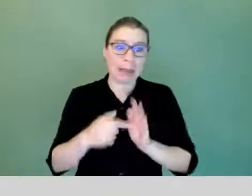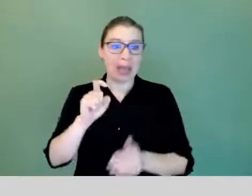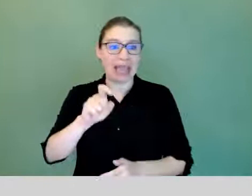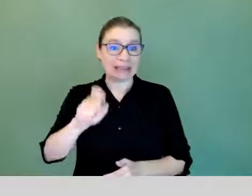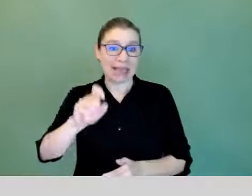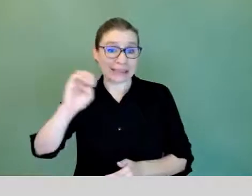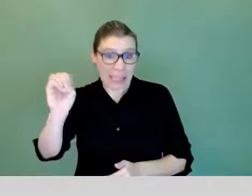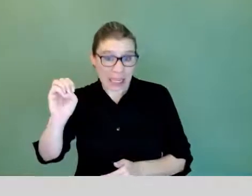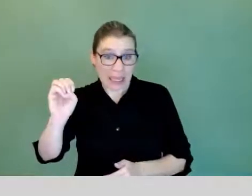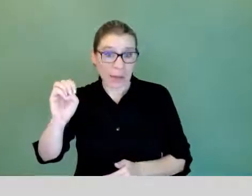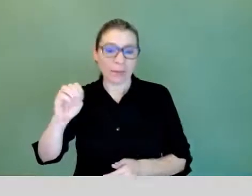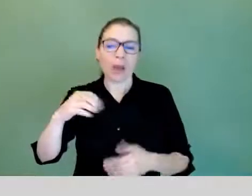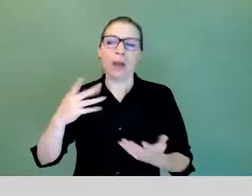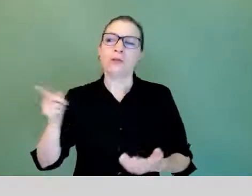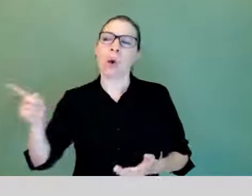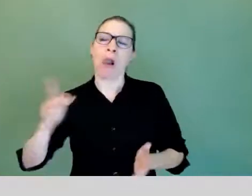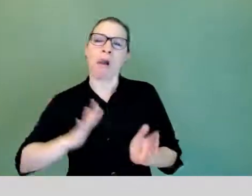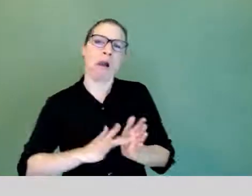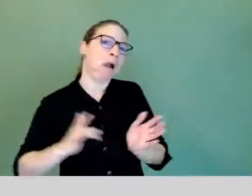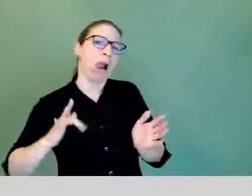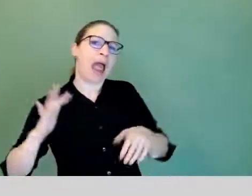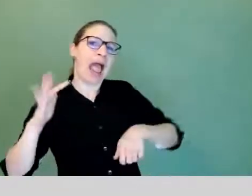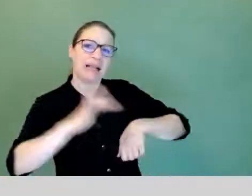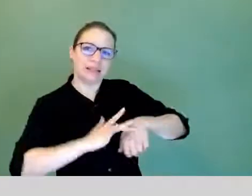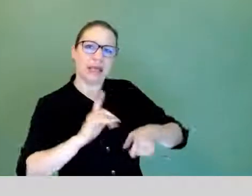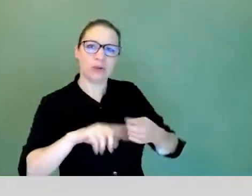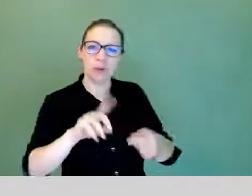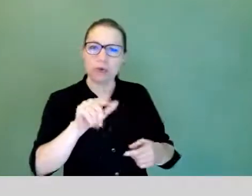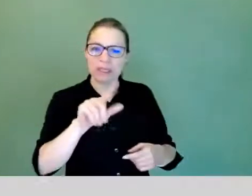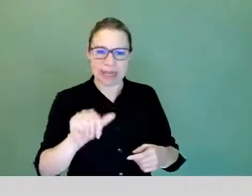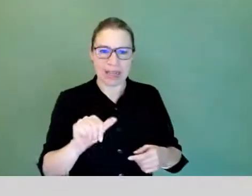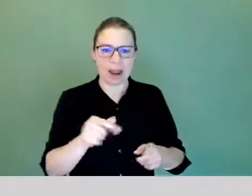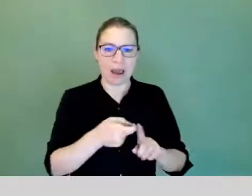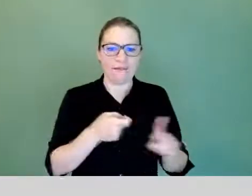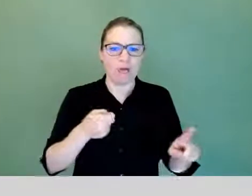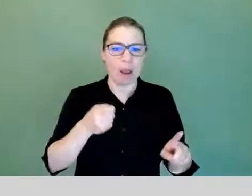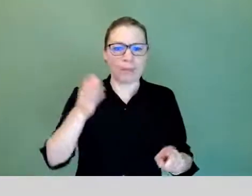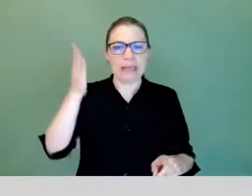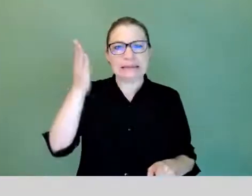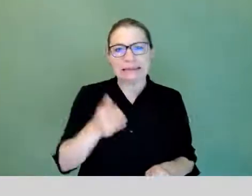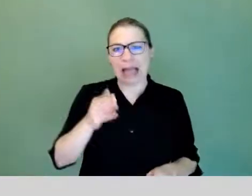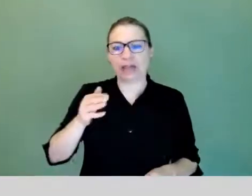So he's gaining access and accessing the data from /etc/password file.